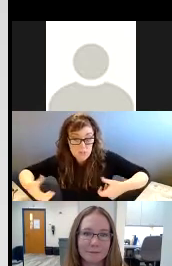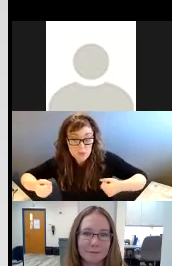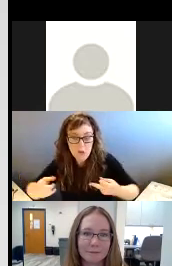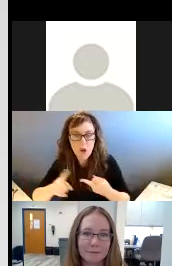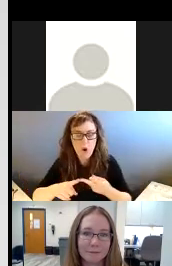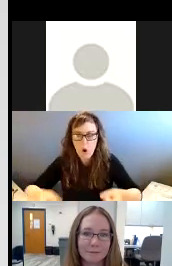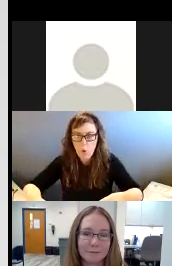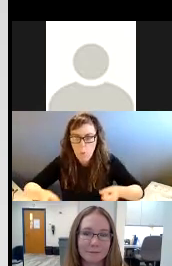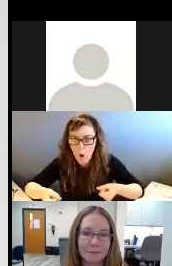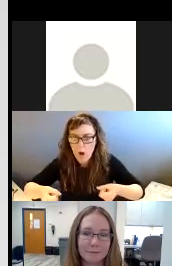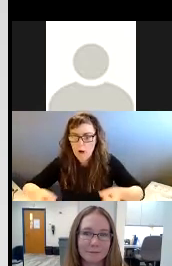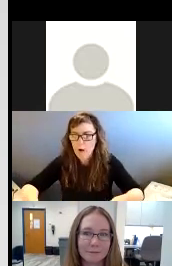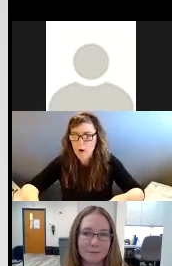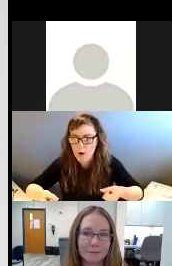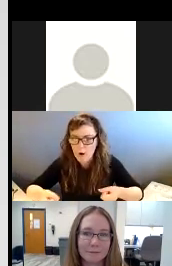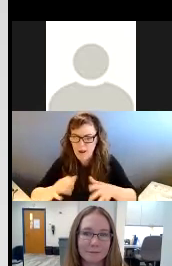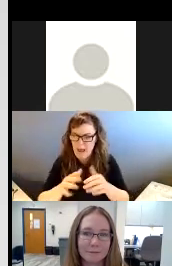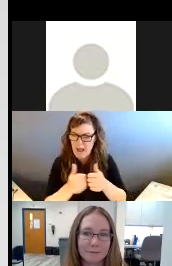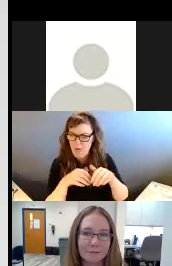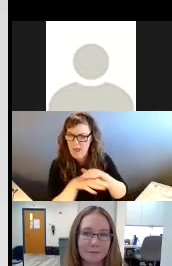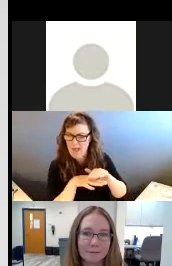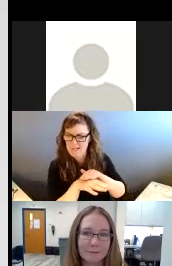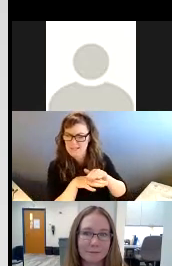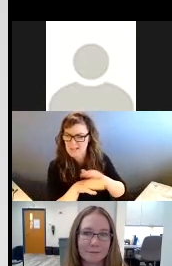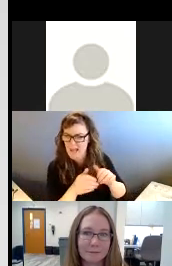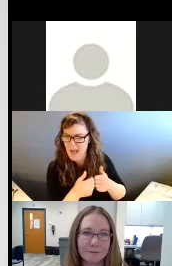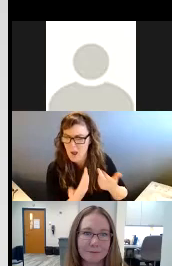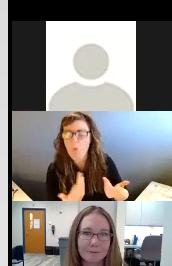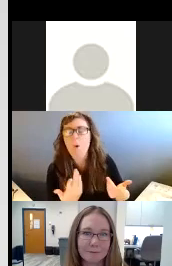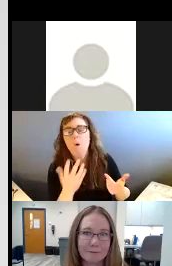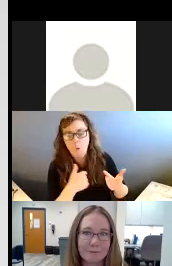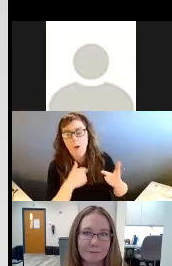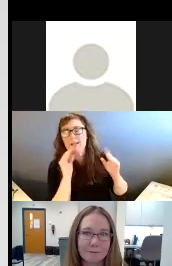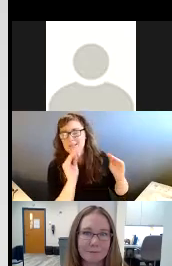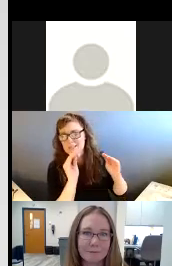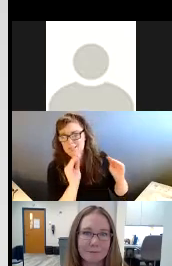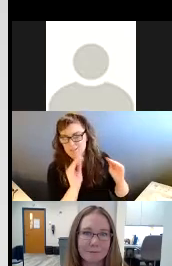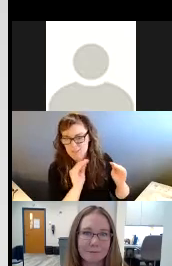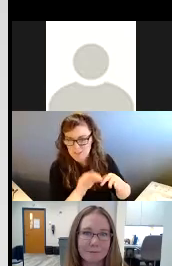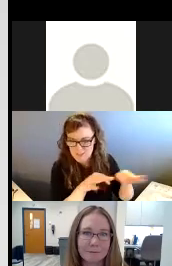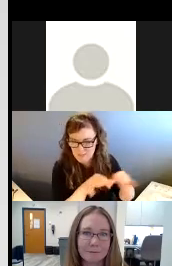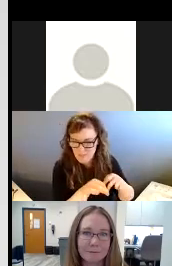DEVICE LEVELS. AND THEN OUR WRITE-UP TIME IS APPROXIMATELY -- COULD BE AN HOUR TO AN HOUR AND A HALF AND THAT IS US